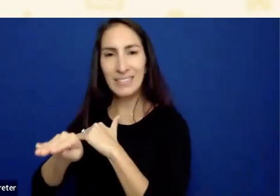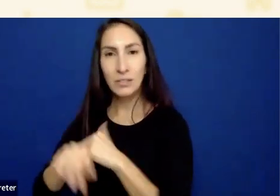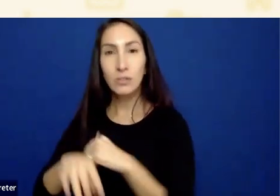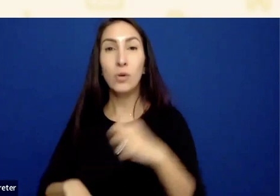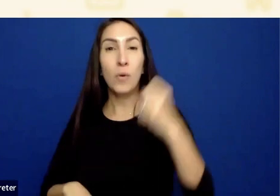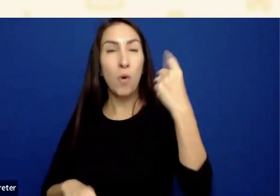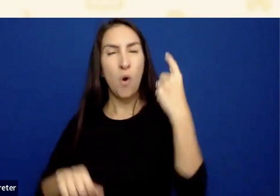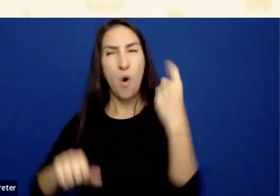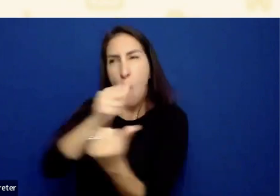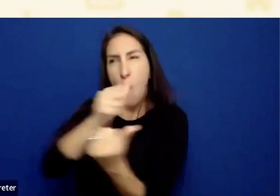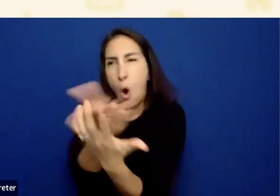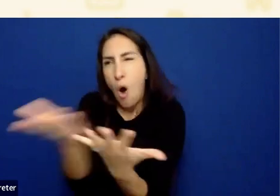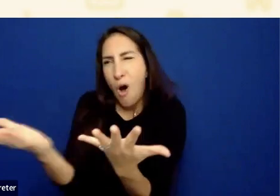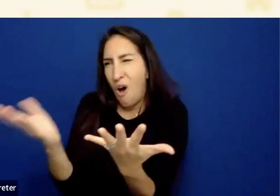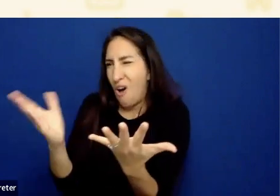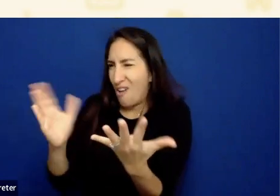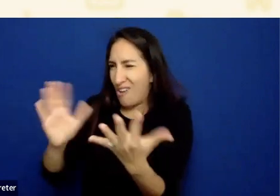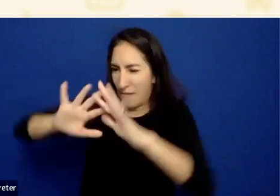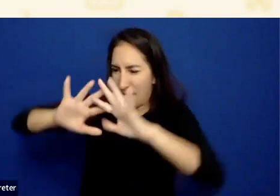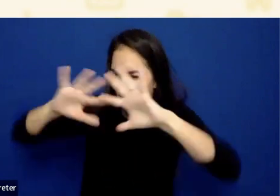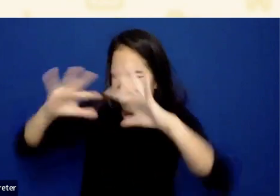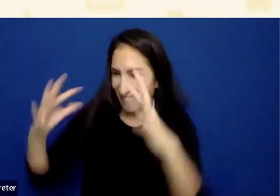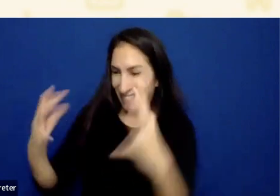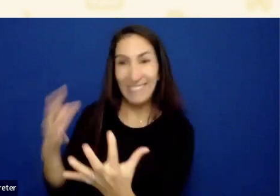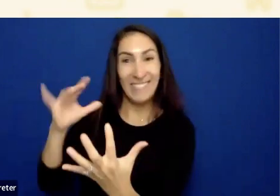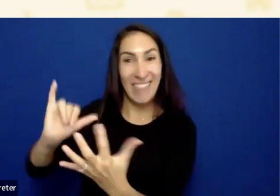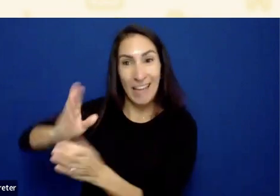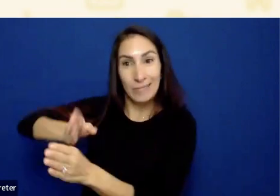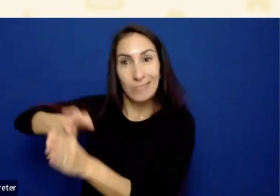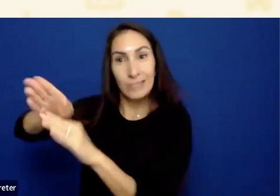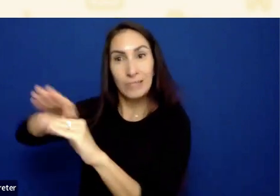And the pieces to creating WordPress,